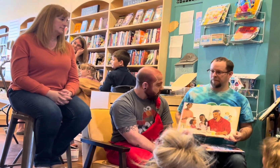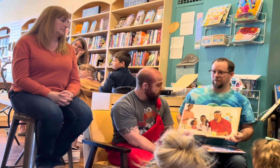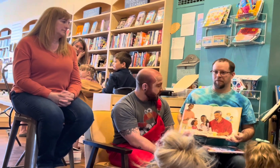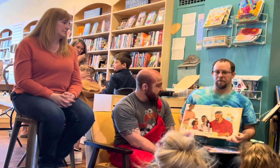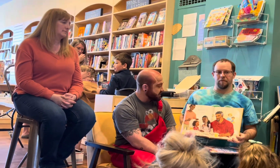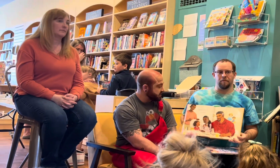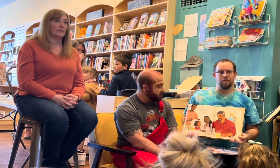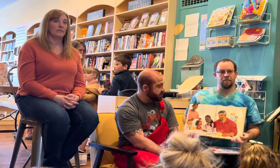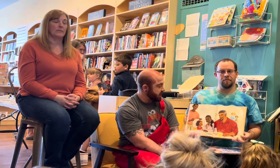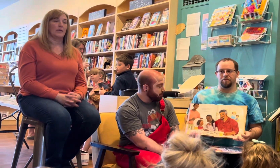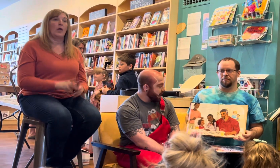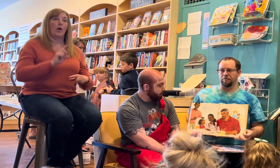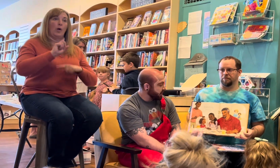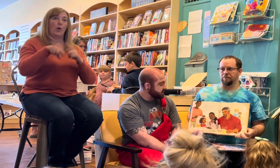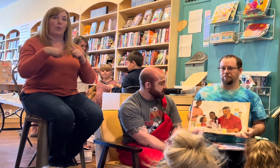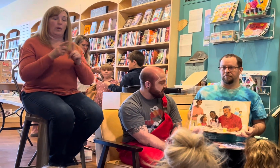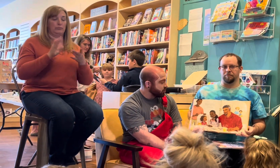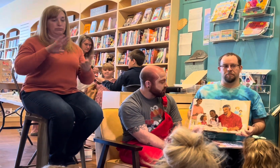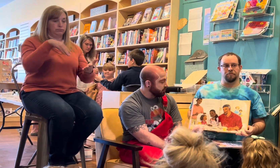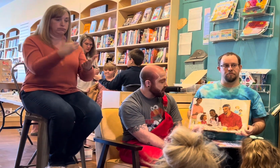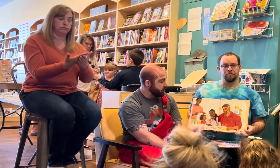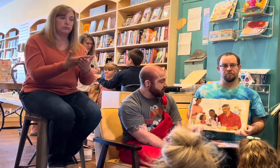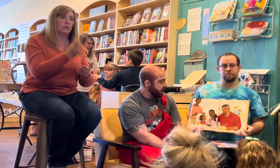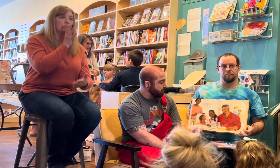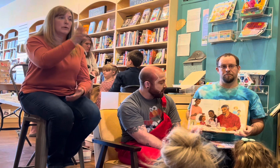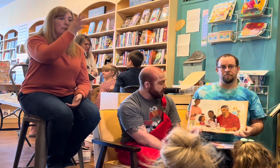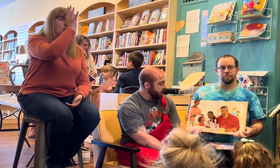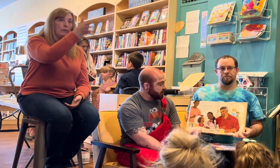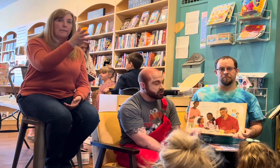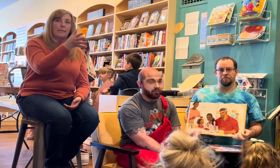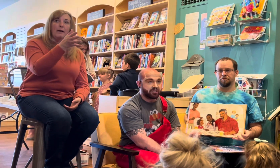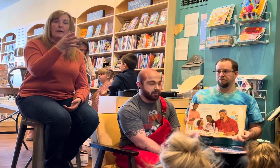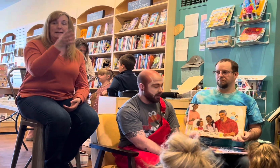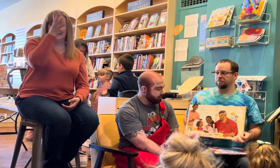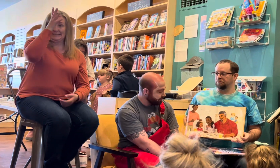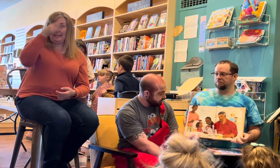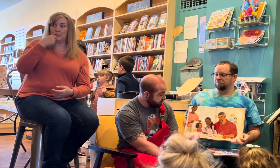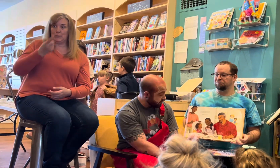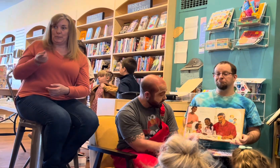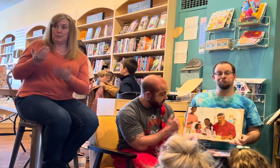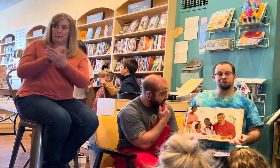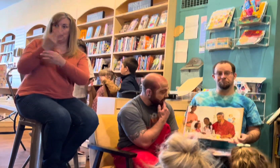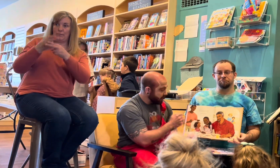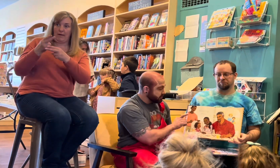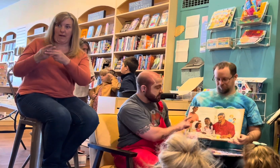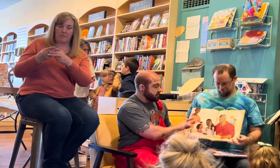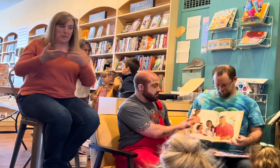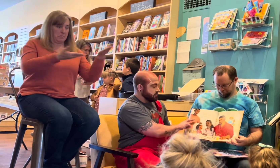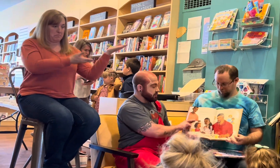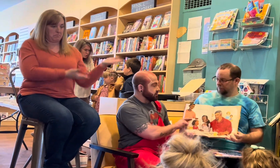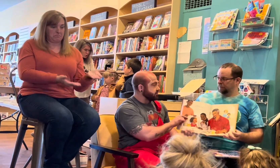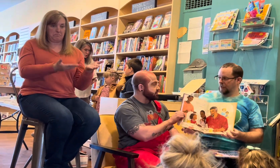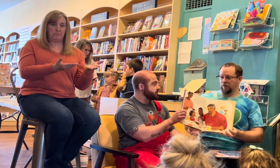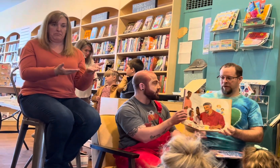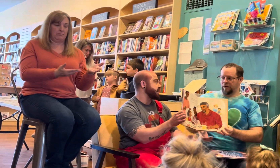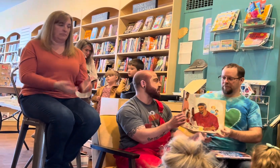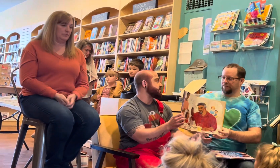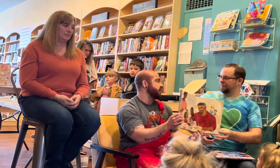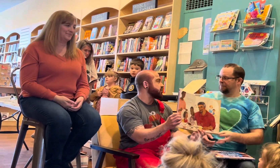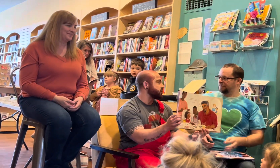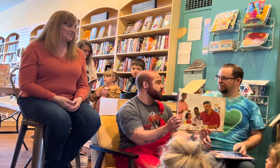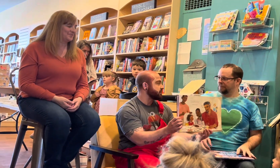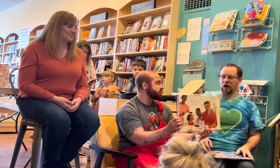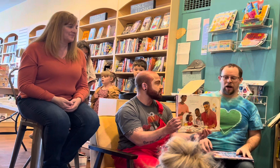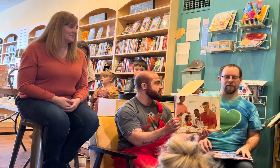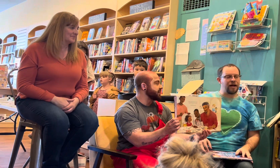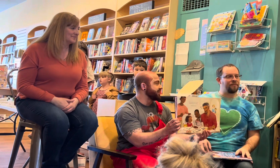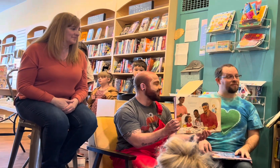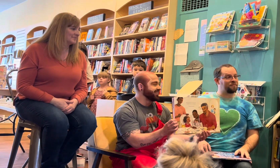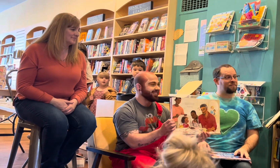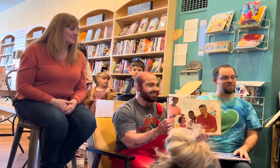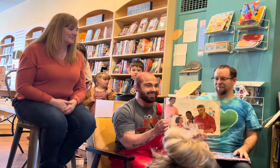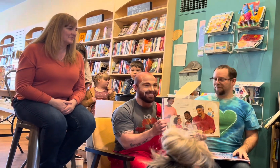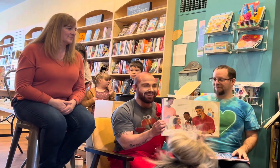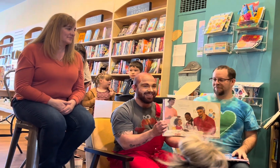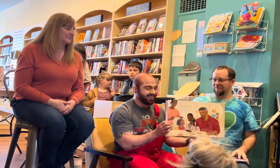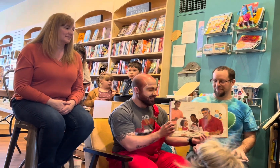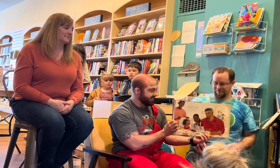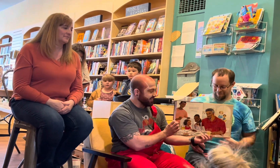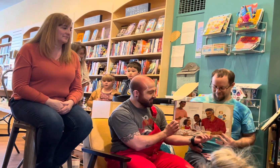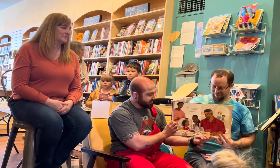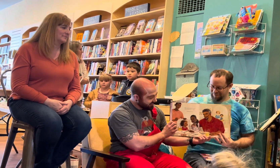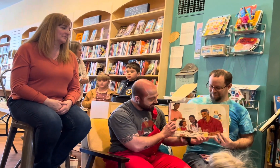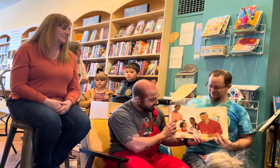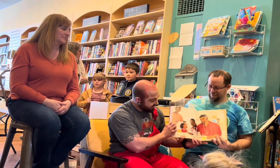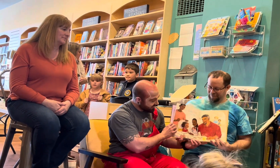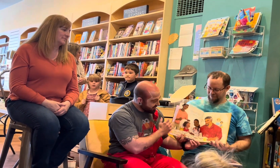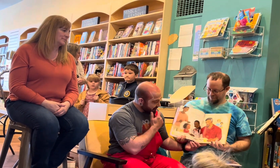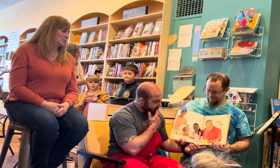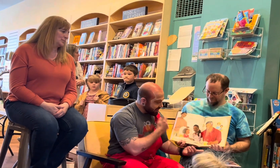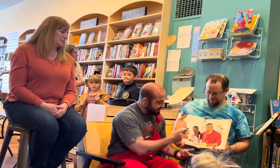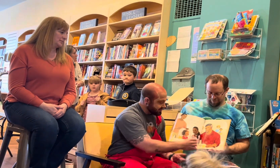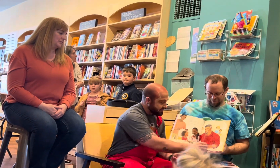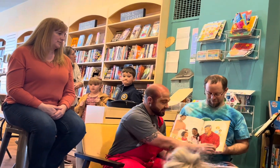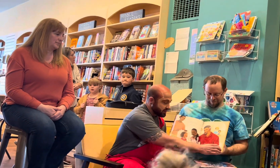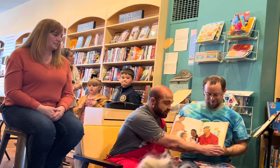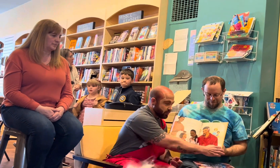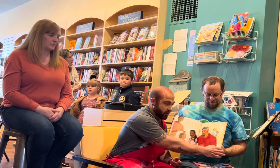When we got to Gigi and Papa's, dad told him my new name. He introduced me. It's very short. AARON: Okay.